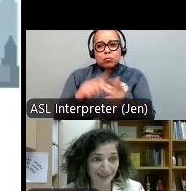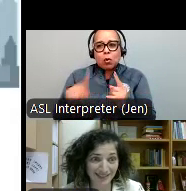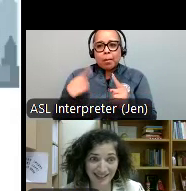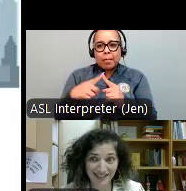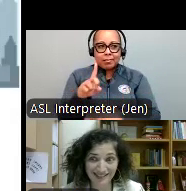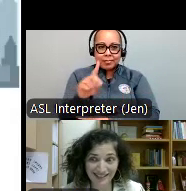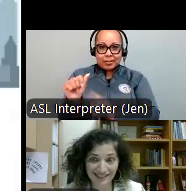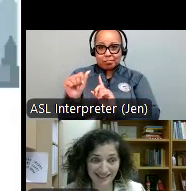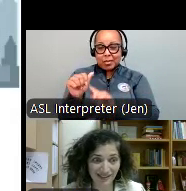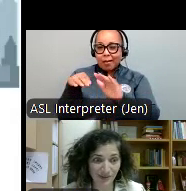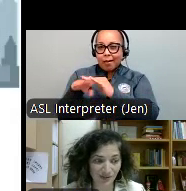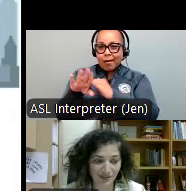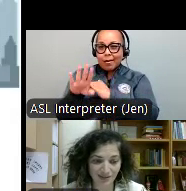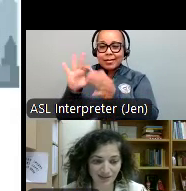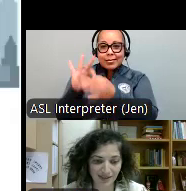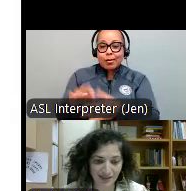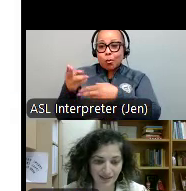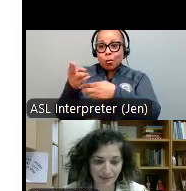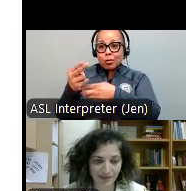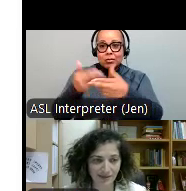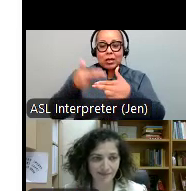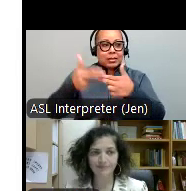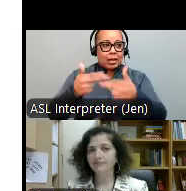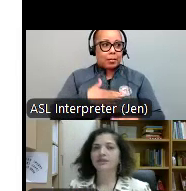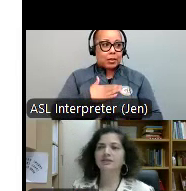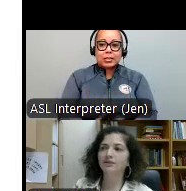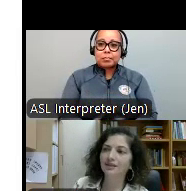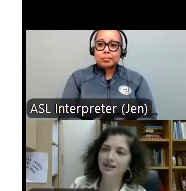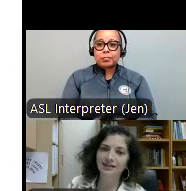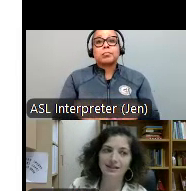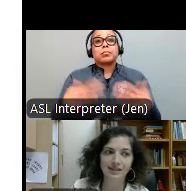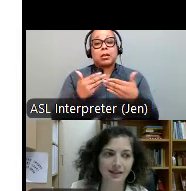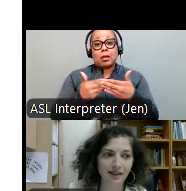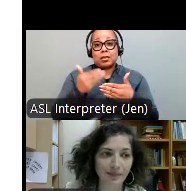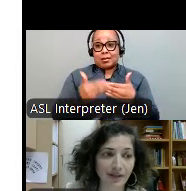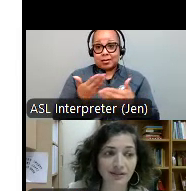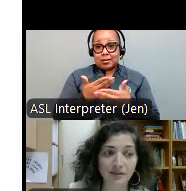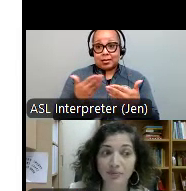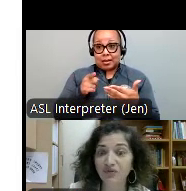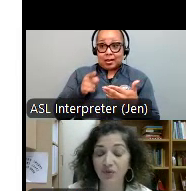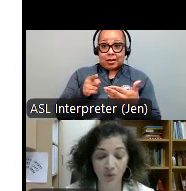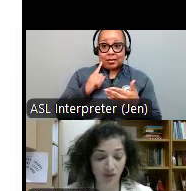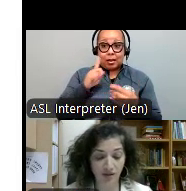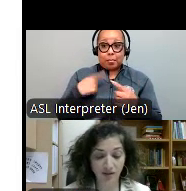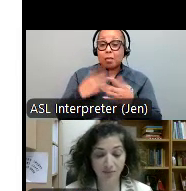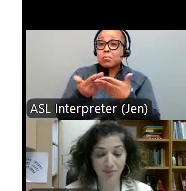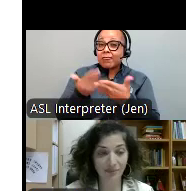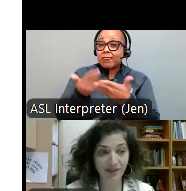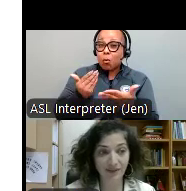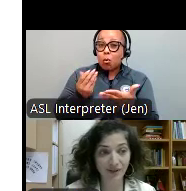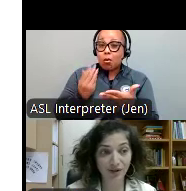accessibility access. Next slide, please. So the next thing to think about is, before people even